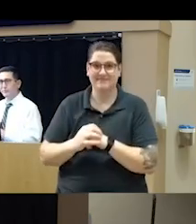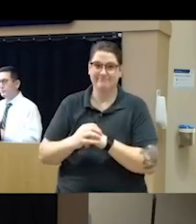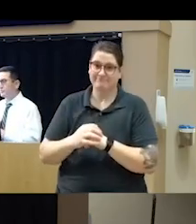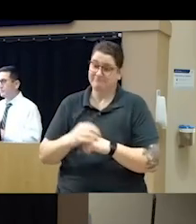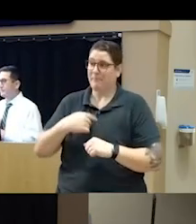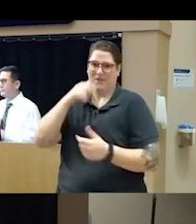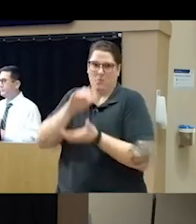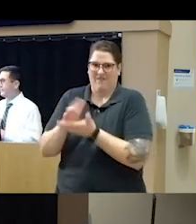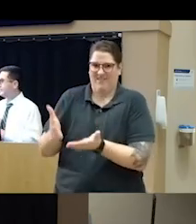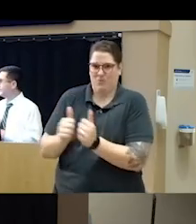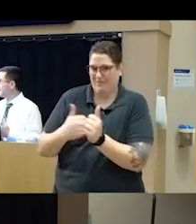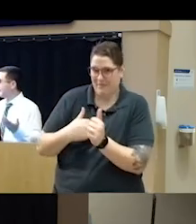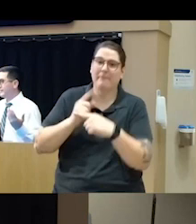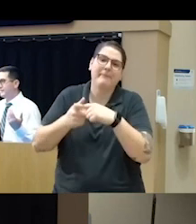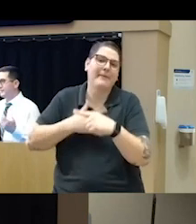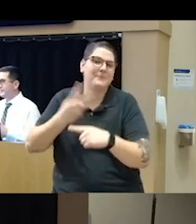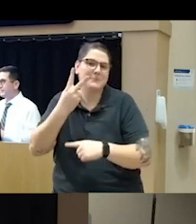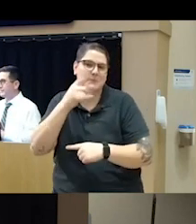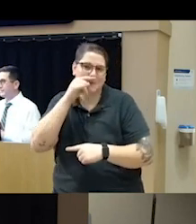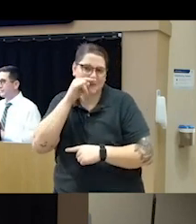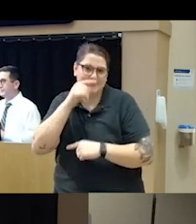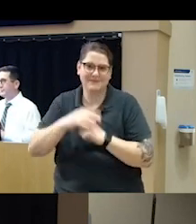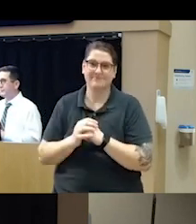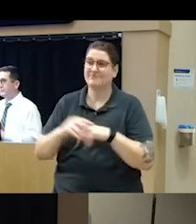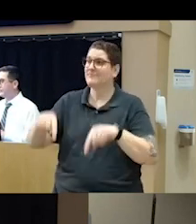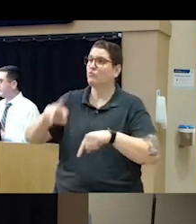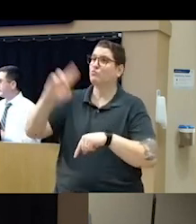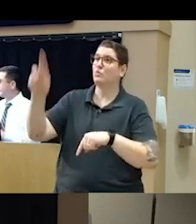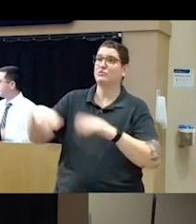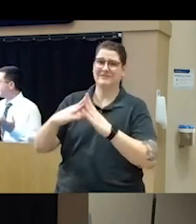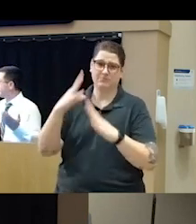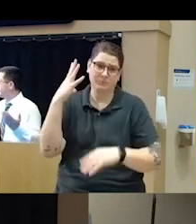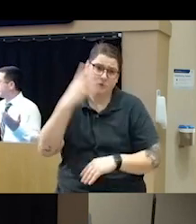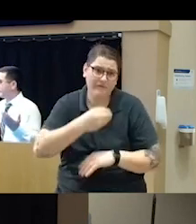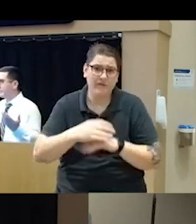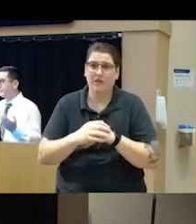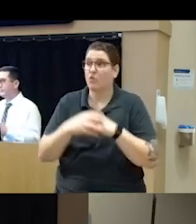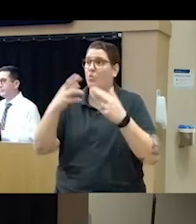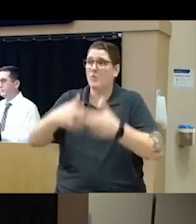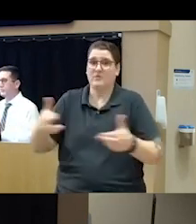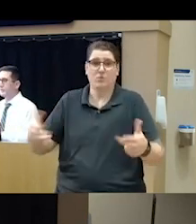wife was also with me and my two kids the city is beautiful the resources here are wonderful and the